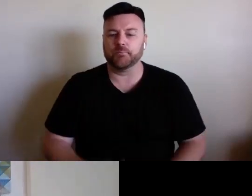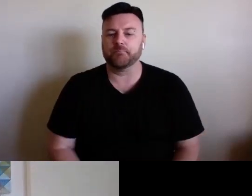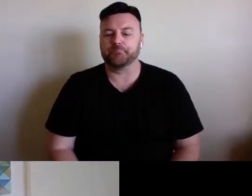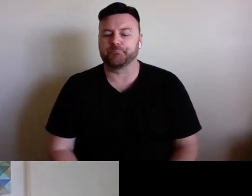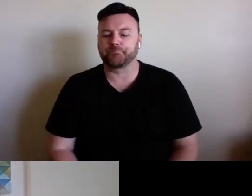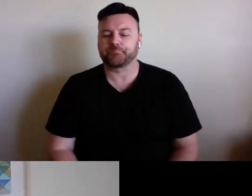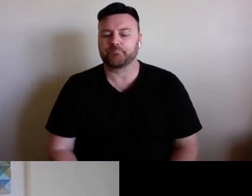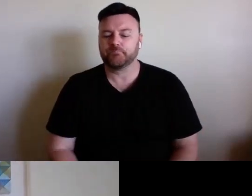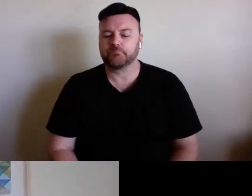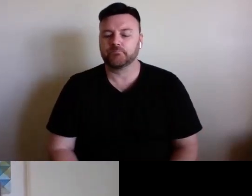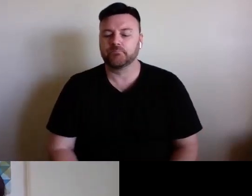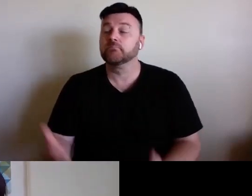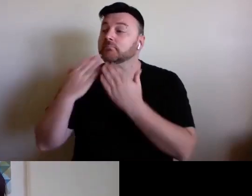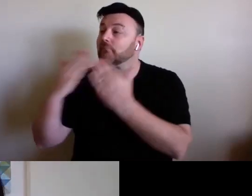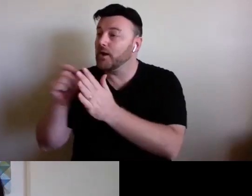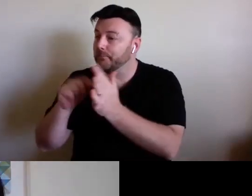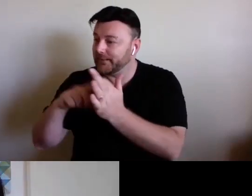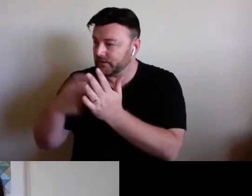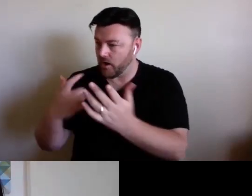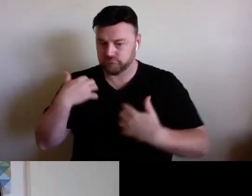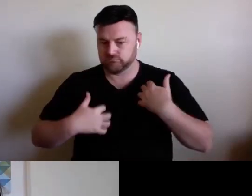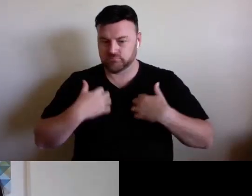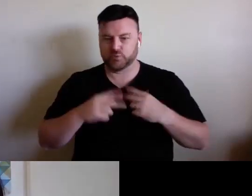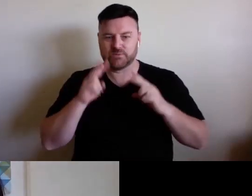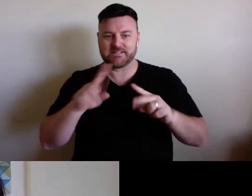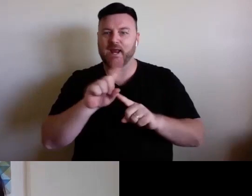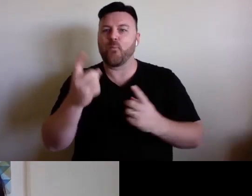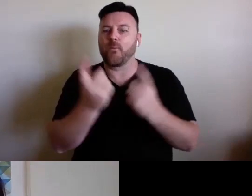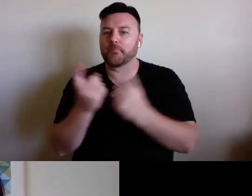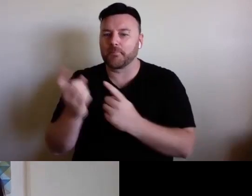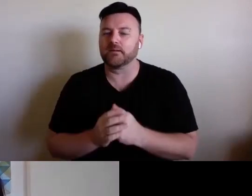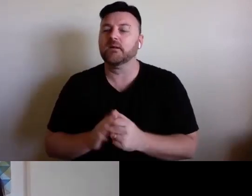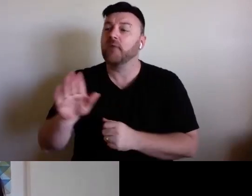can just carry on with the last of your slides? Would that be OK? >>